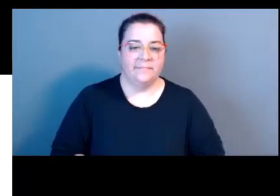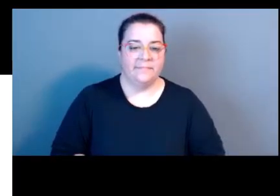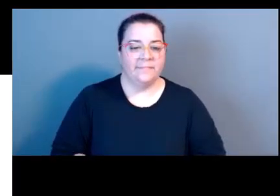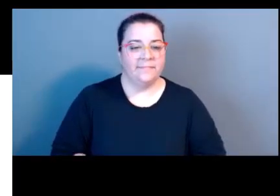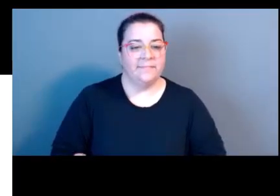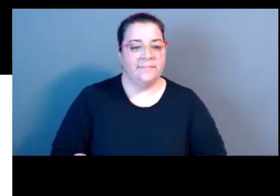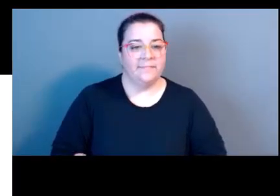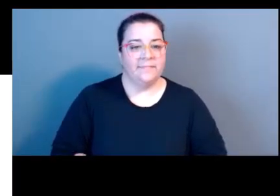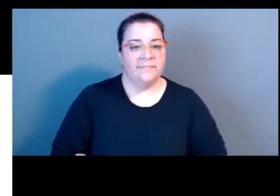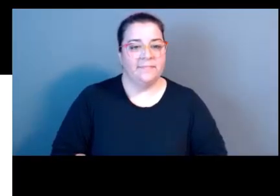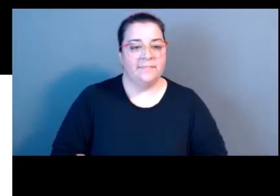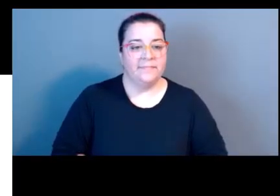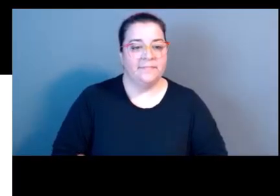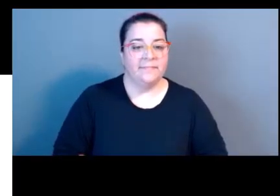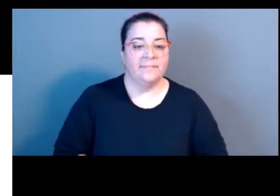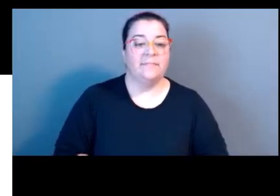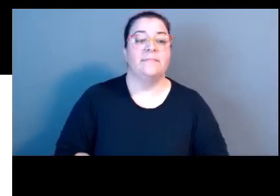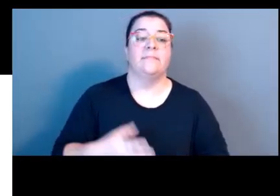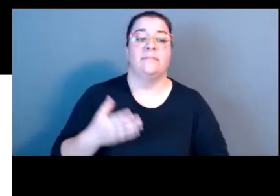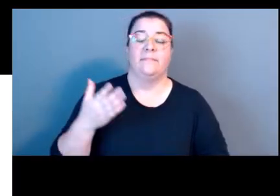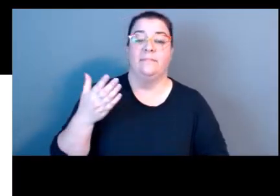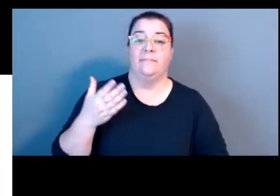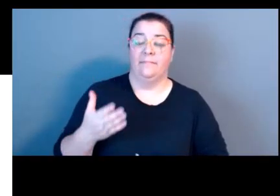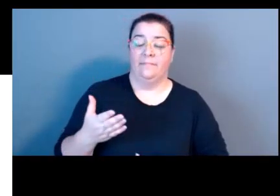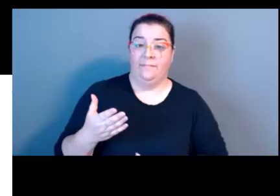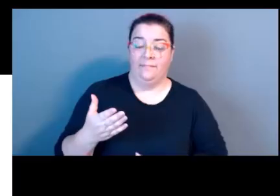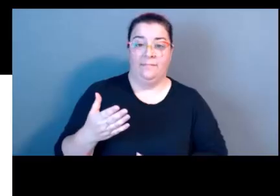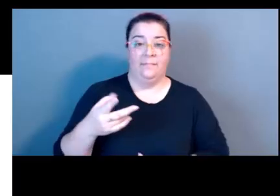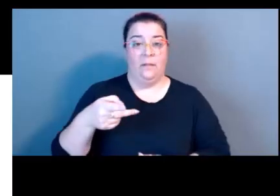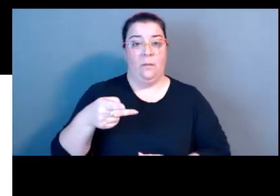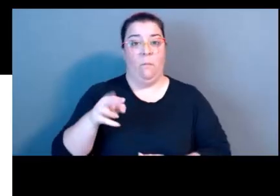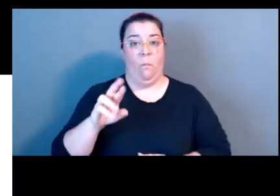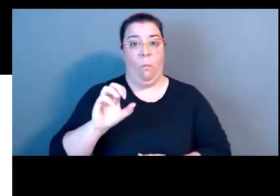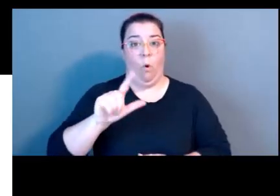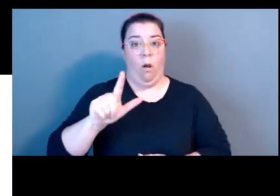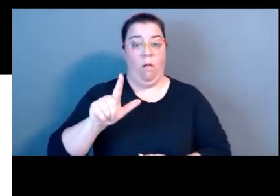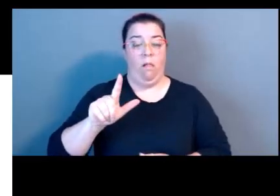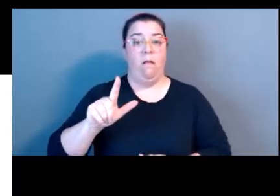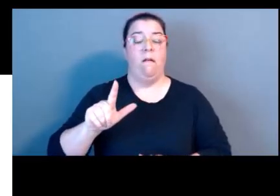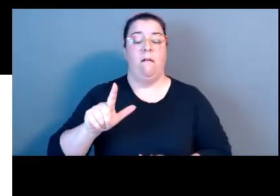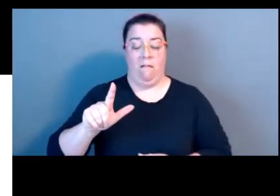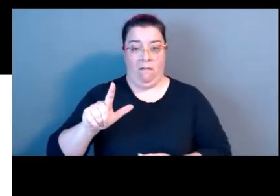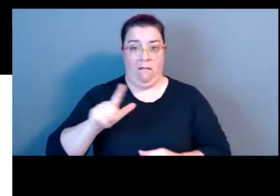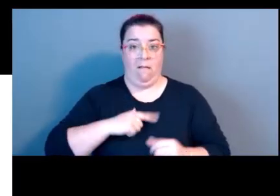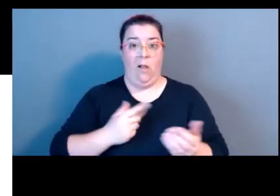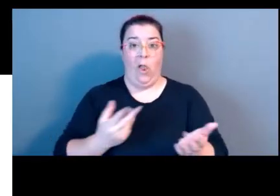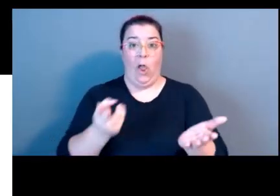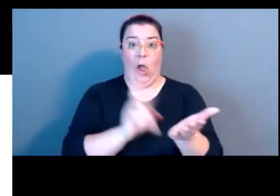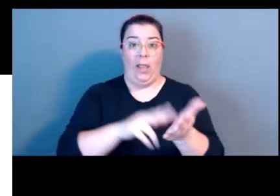This is the page that will appear when you log into your new Canada Council portal.